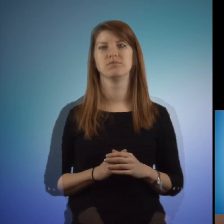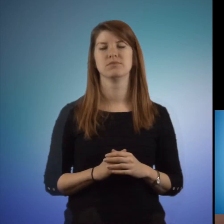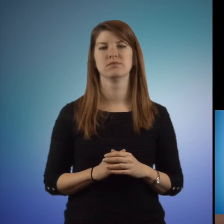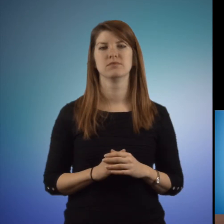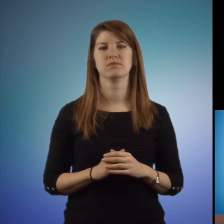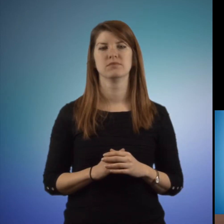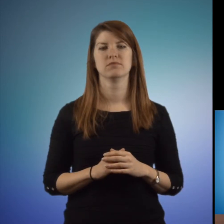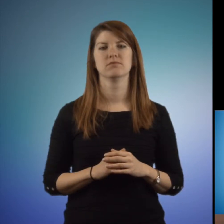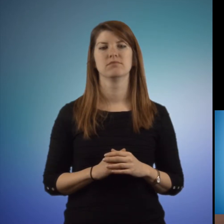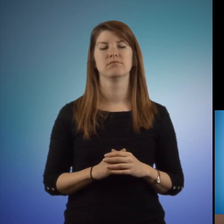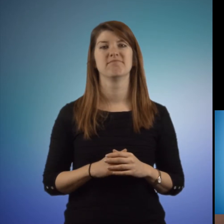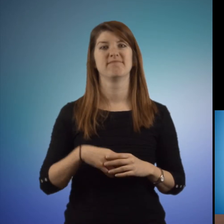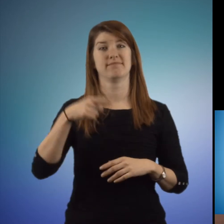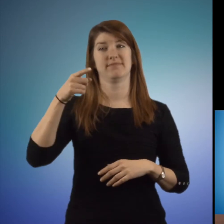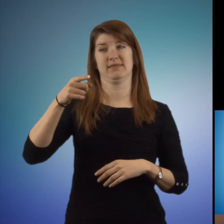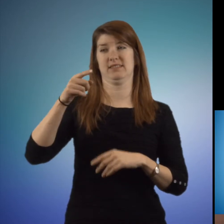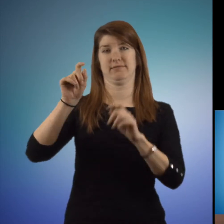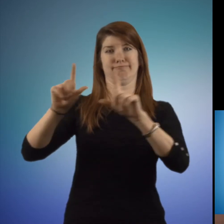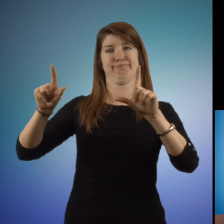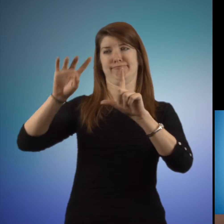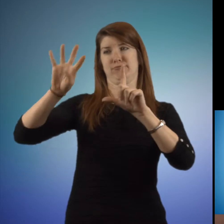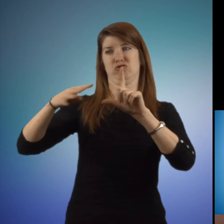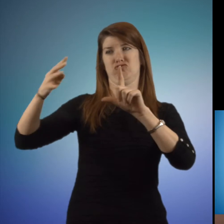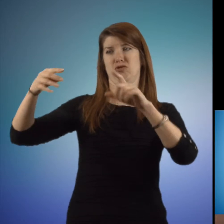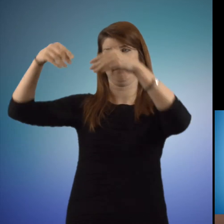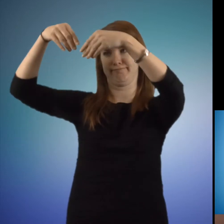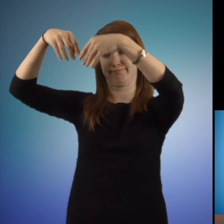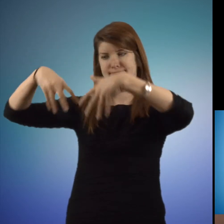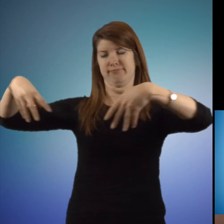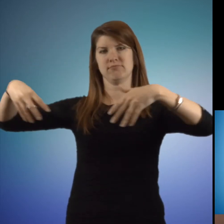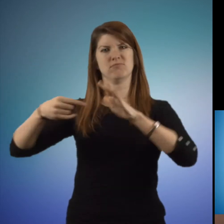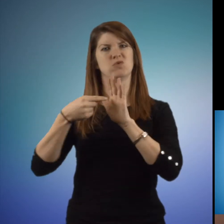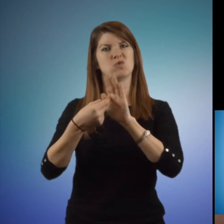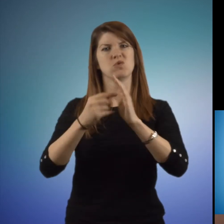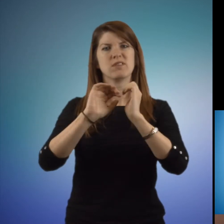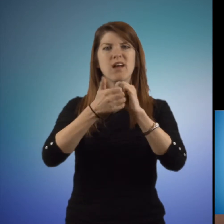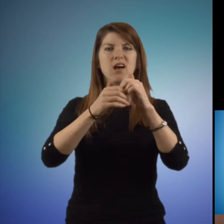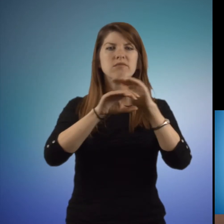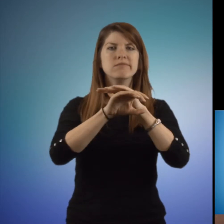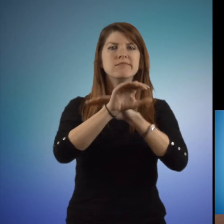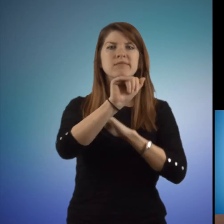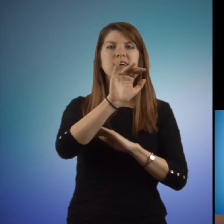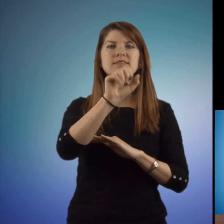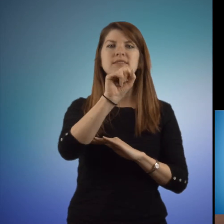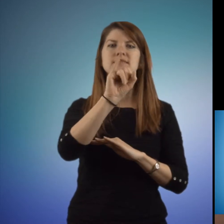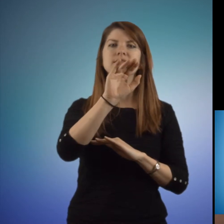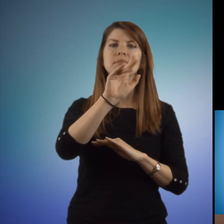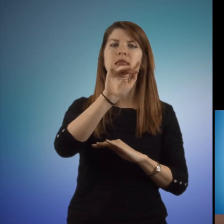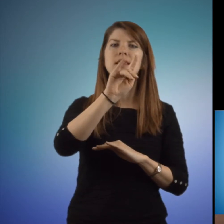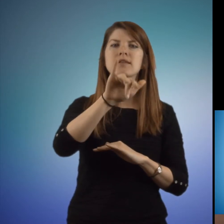This flow chart represents how accessibility and eligibility might look.